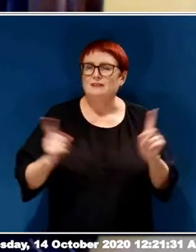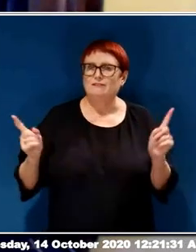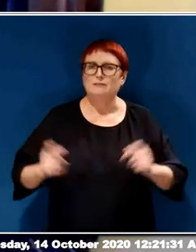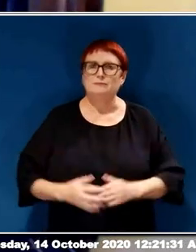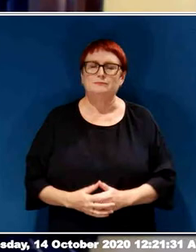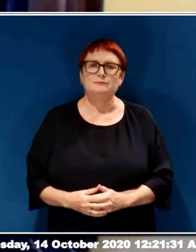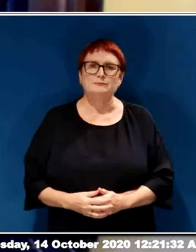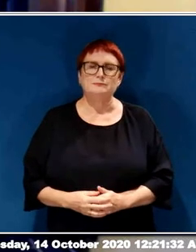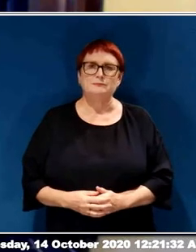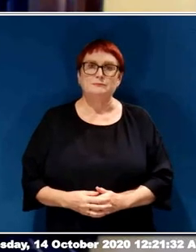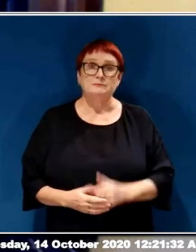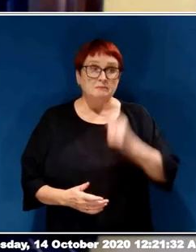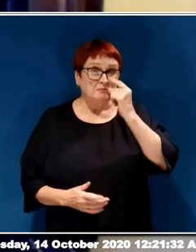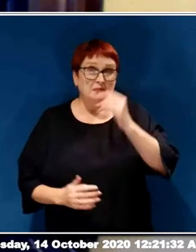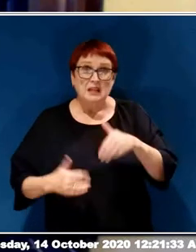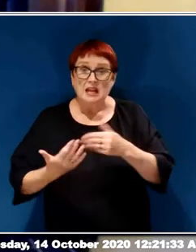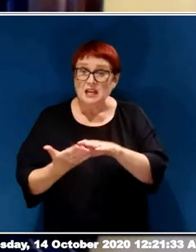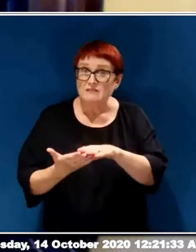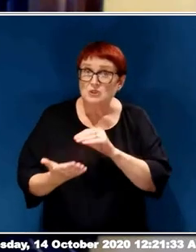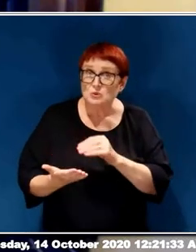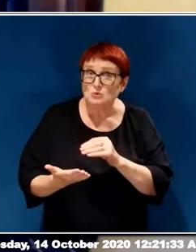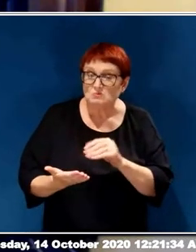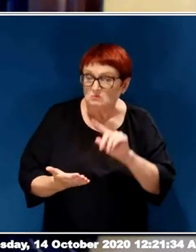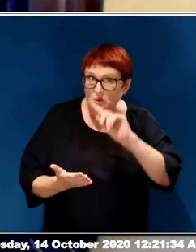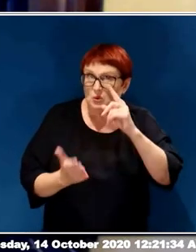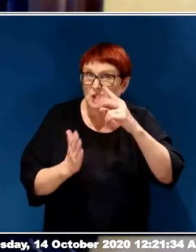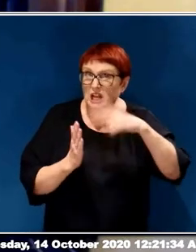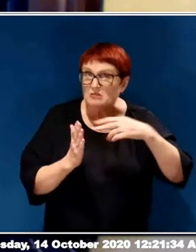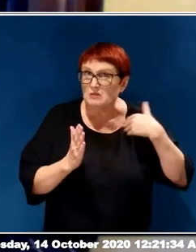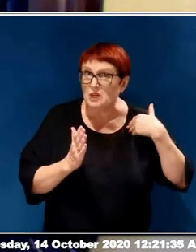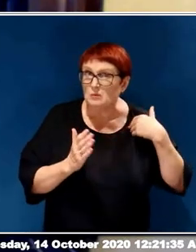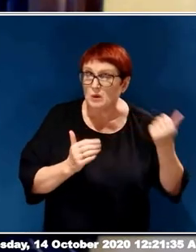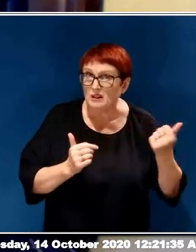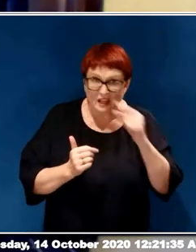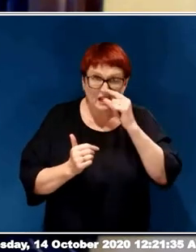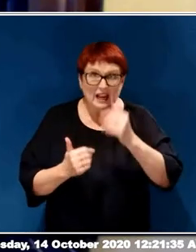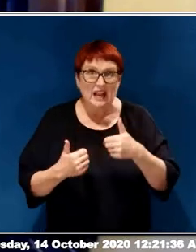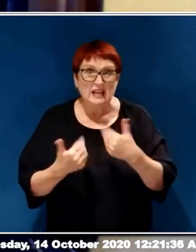information in an alternative format so they might be able, for example, to use